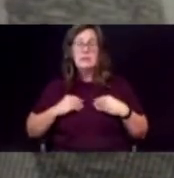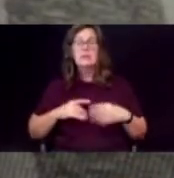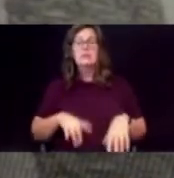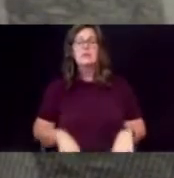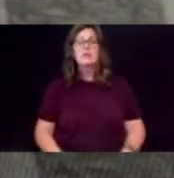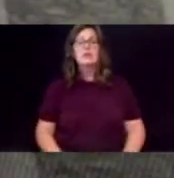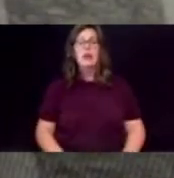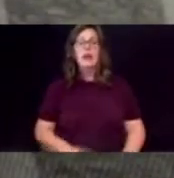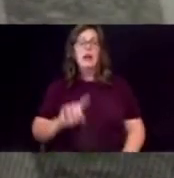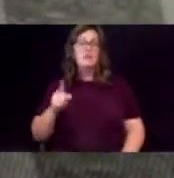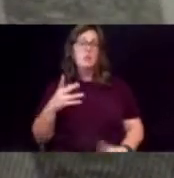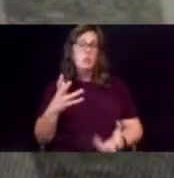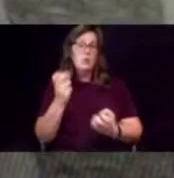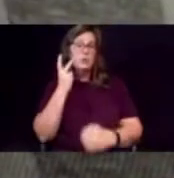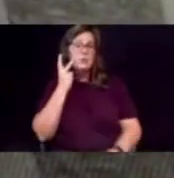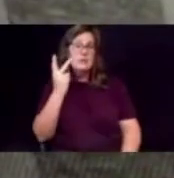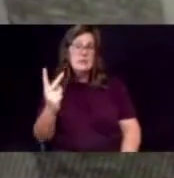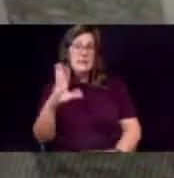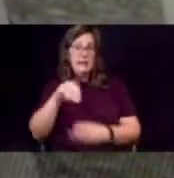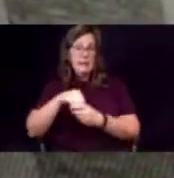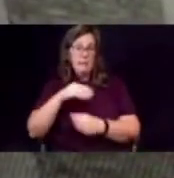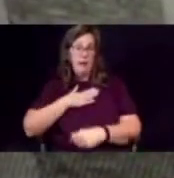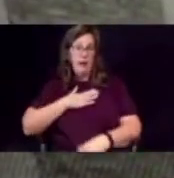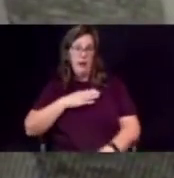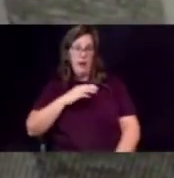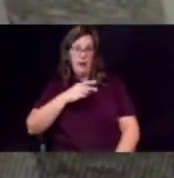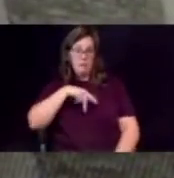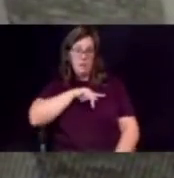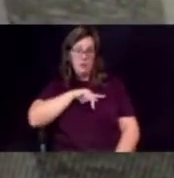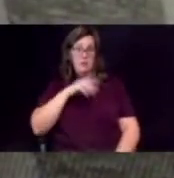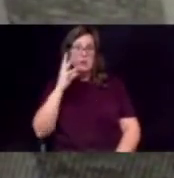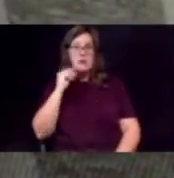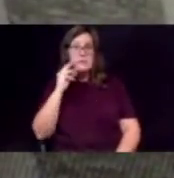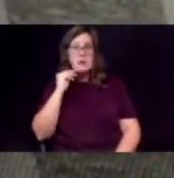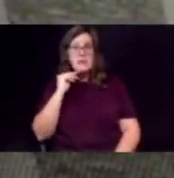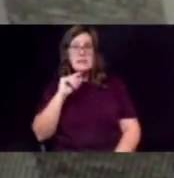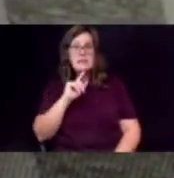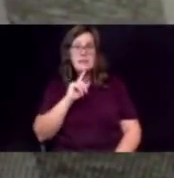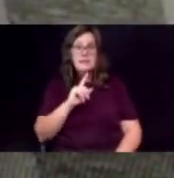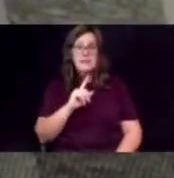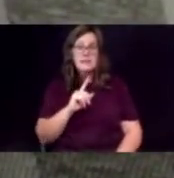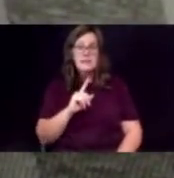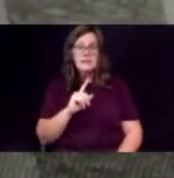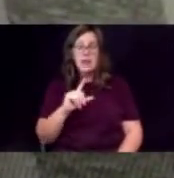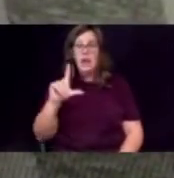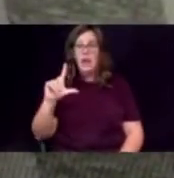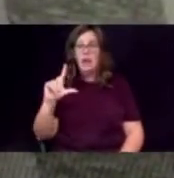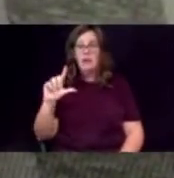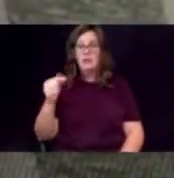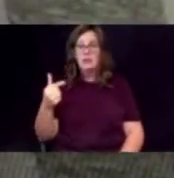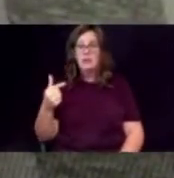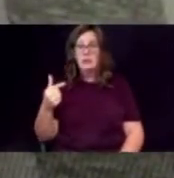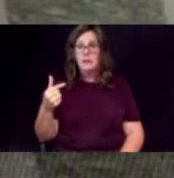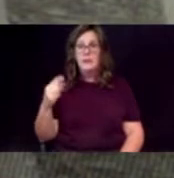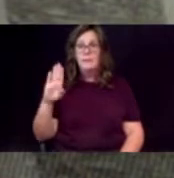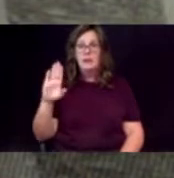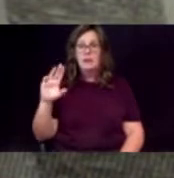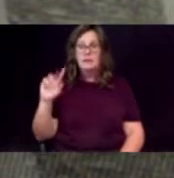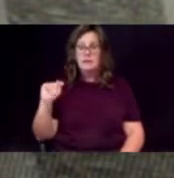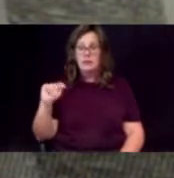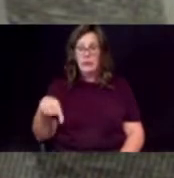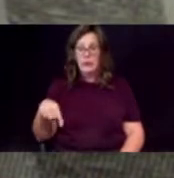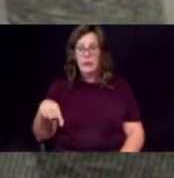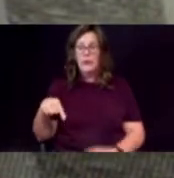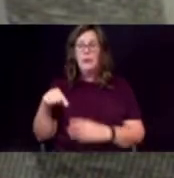would want to see in from my personal experiences too being a lgbtq kid in a more traditional area